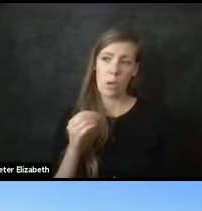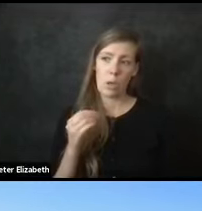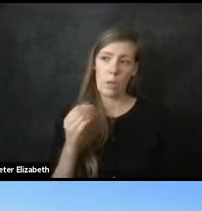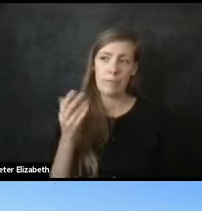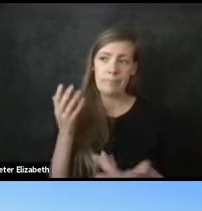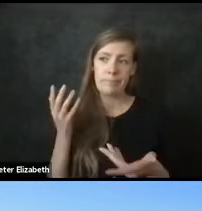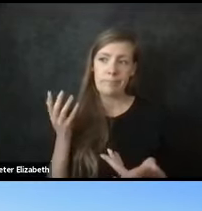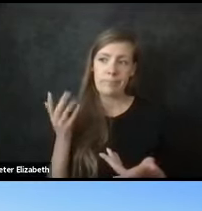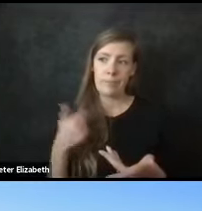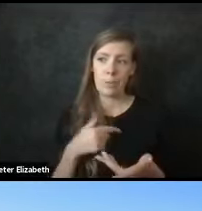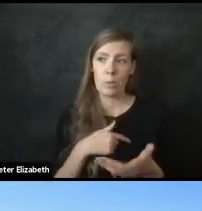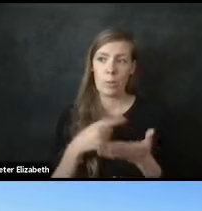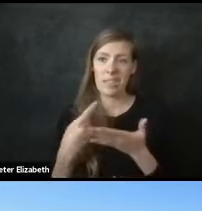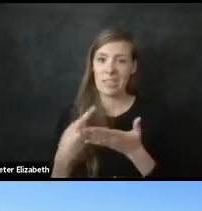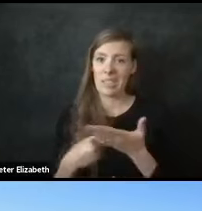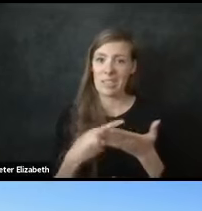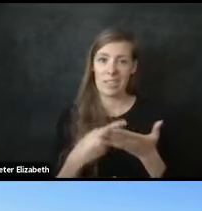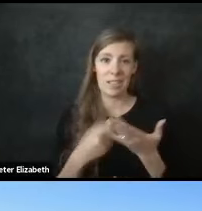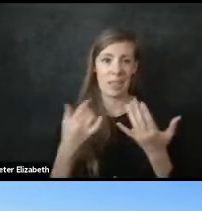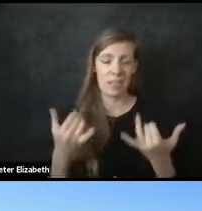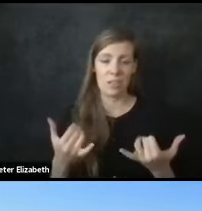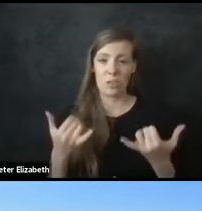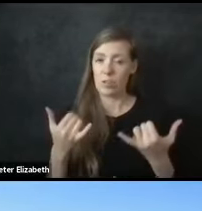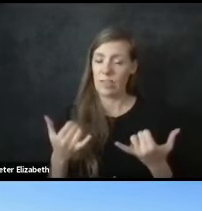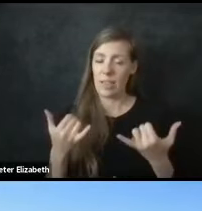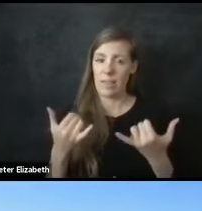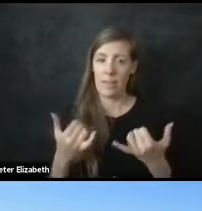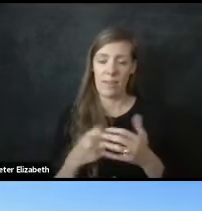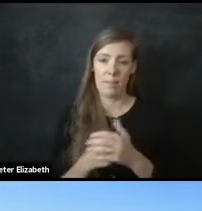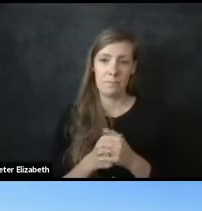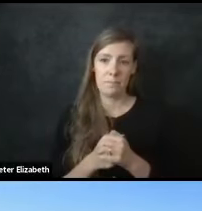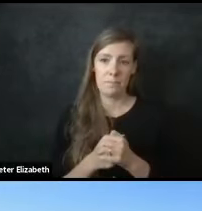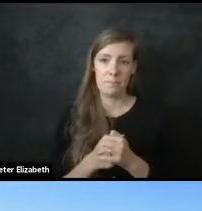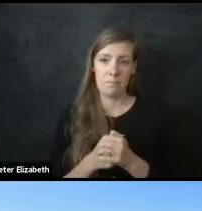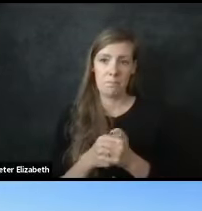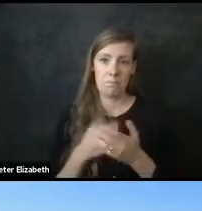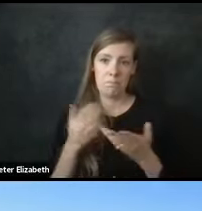modeling, I think we need to look at it closer for